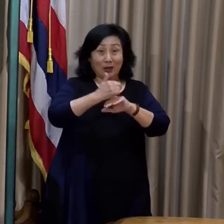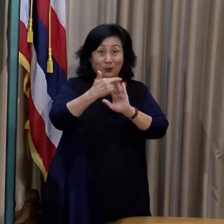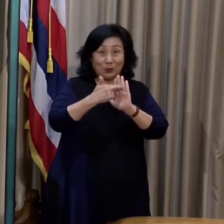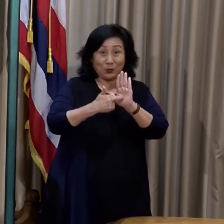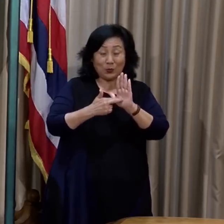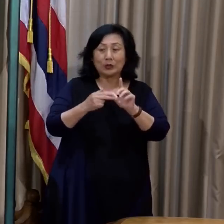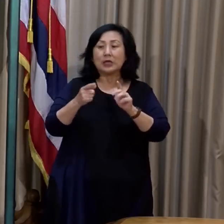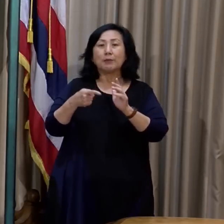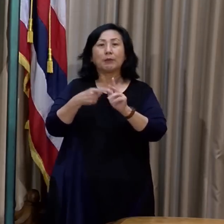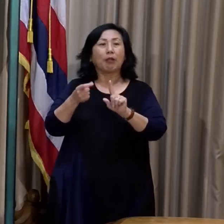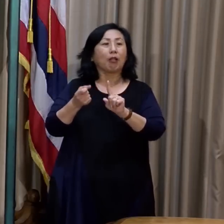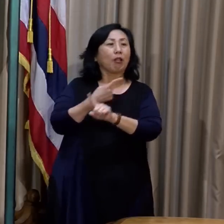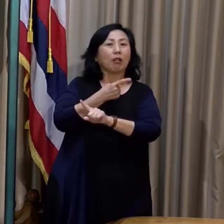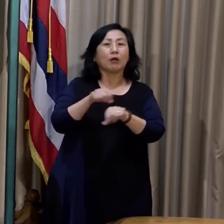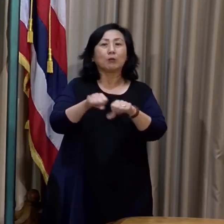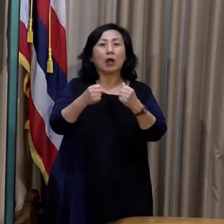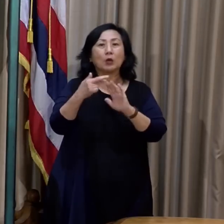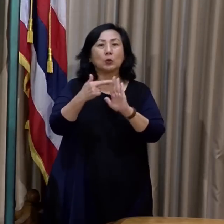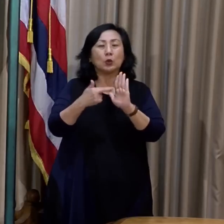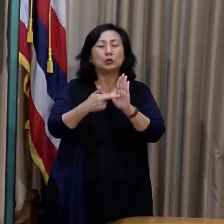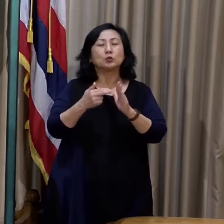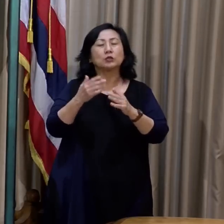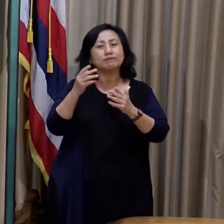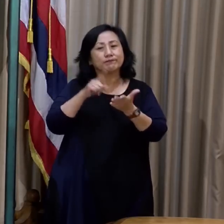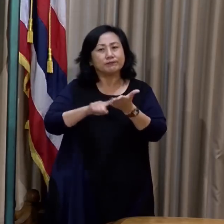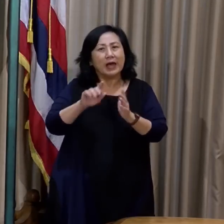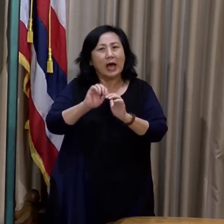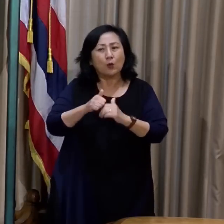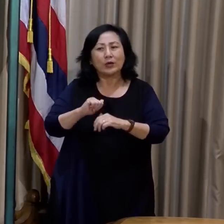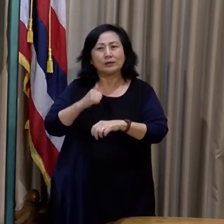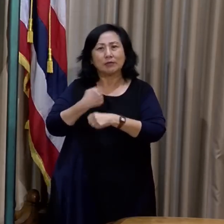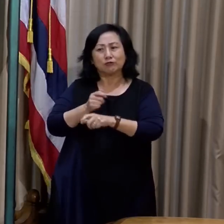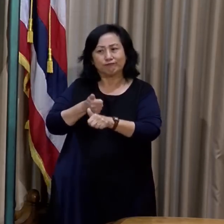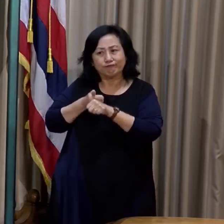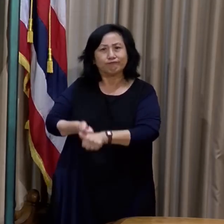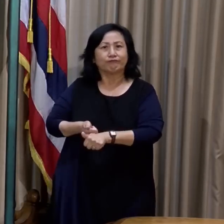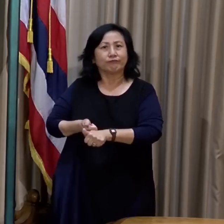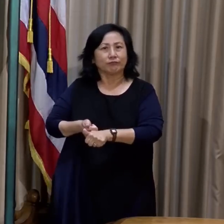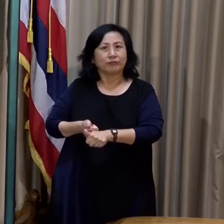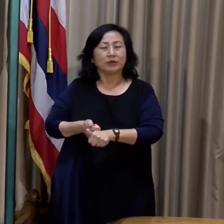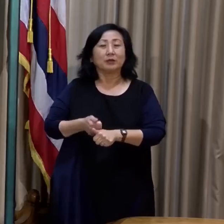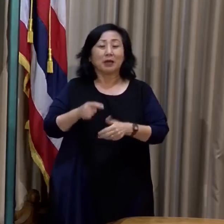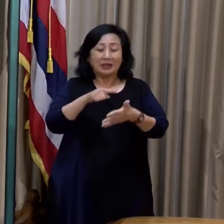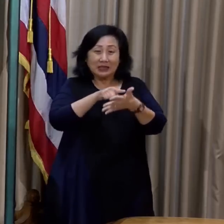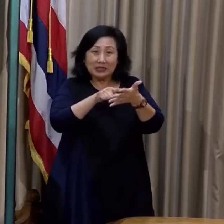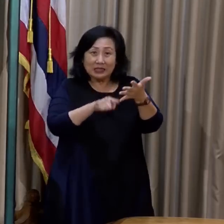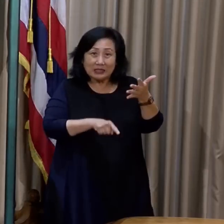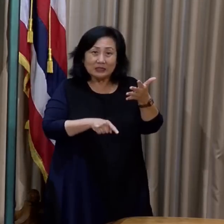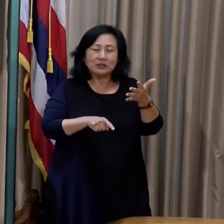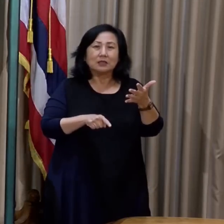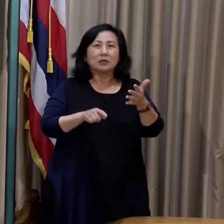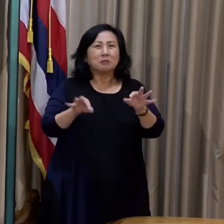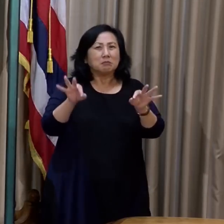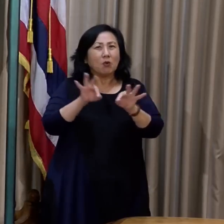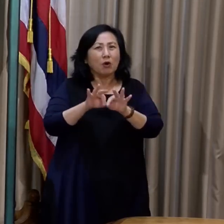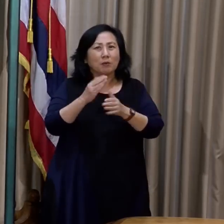WE CONTINUE TO LOOK AT HOW WE CAN ENFORCE THE MANDATORY QUARANTINE AND BETTER WAYS, BUT